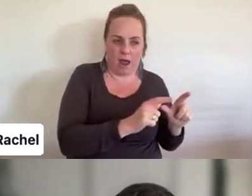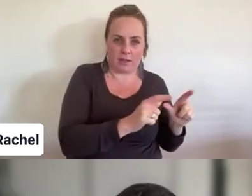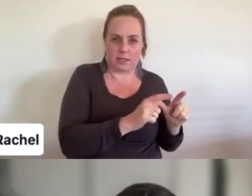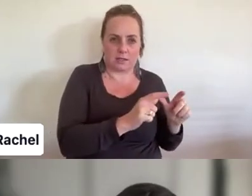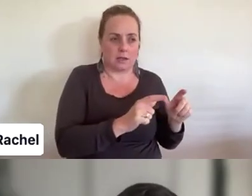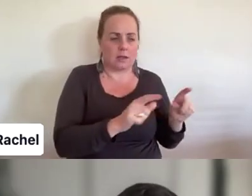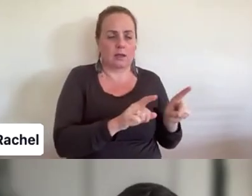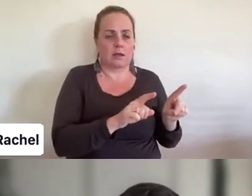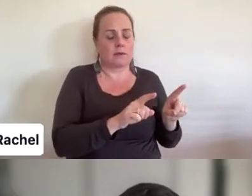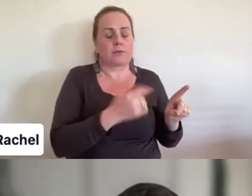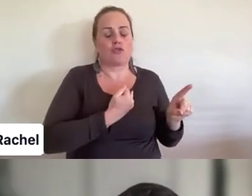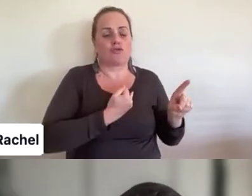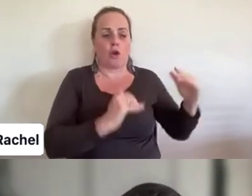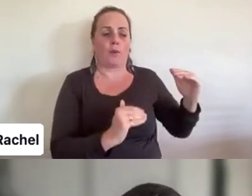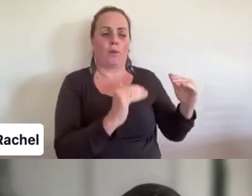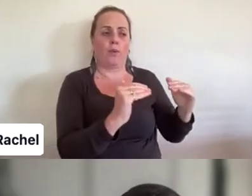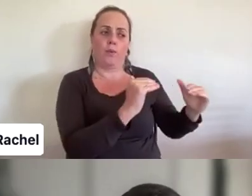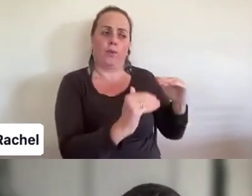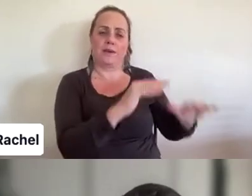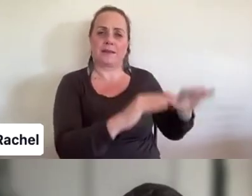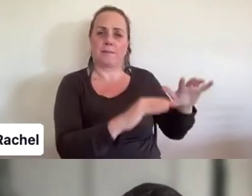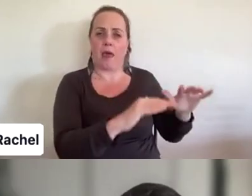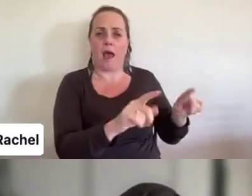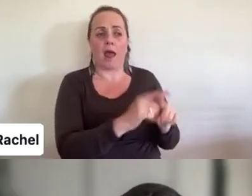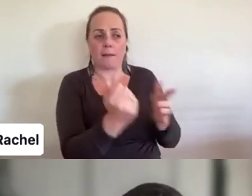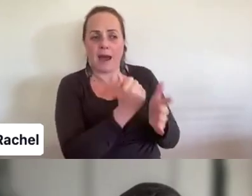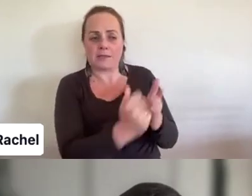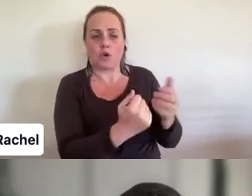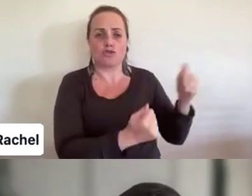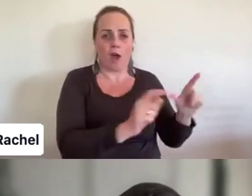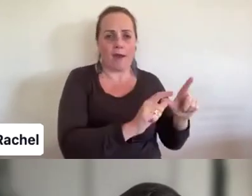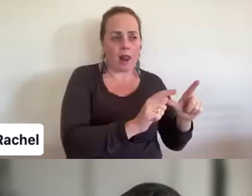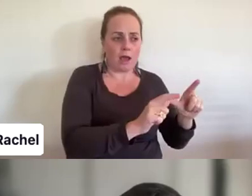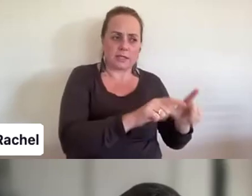assurance that you'd expect from something like a passport. However, being a non government ID we're